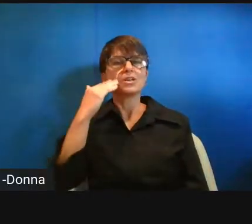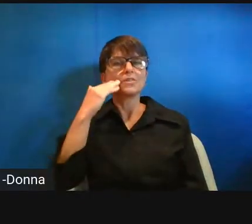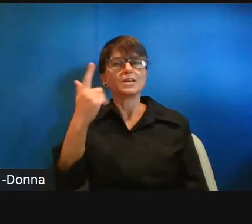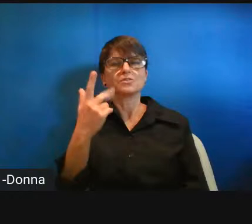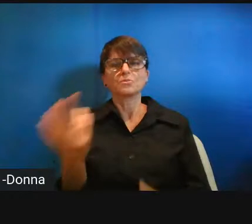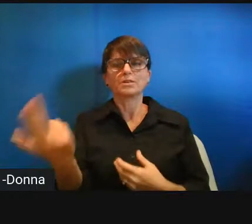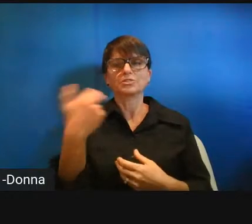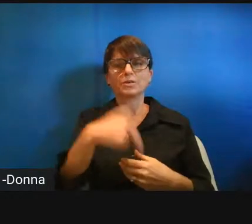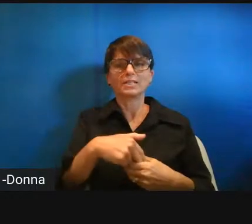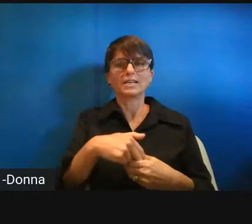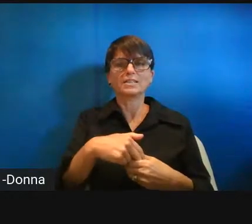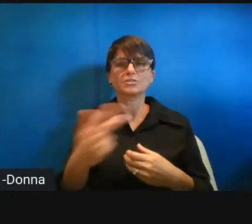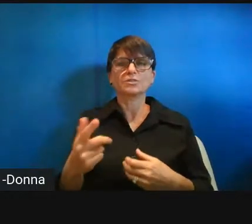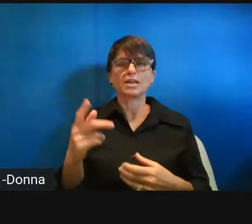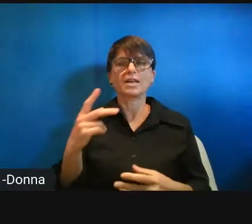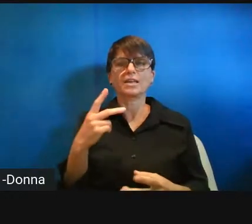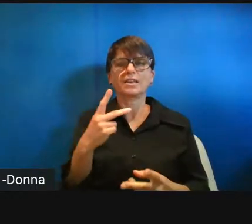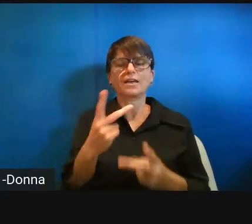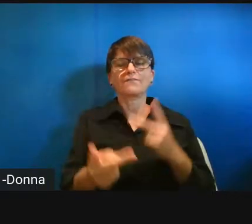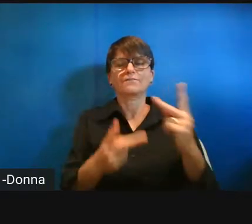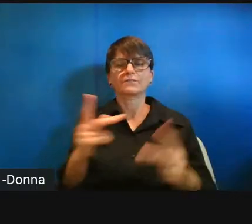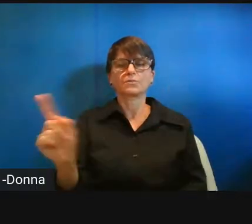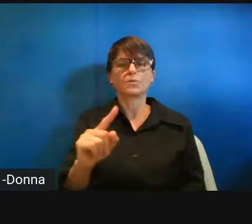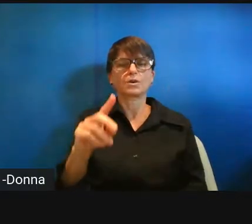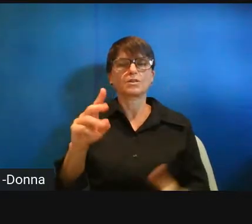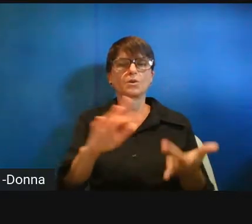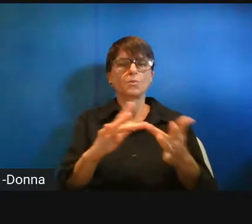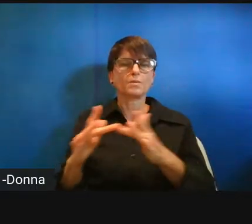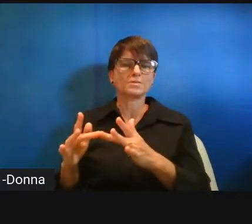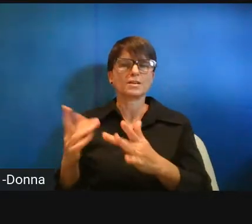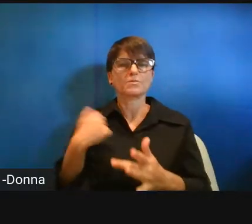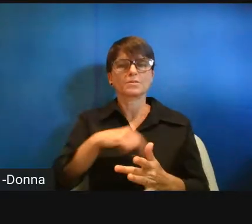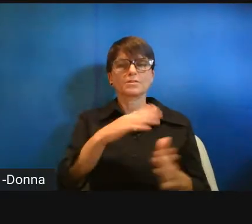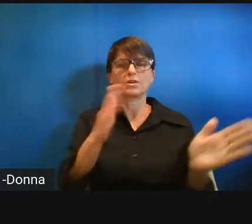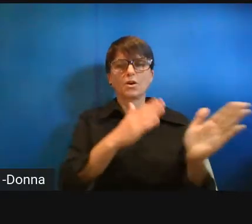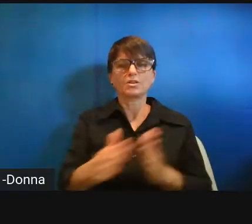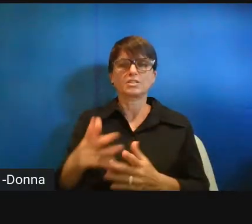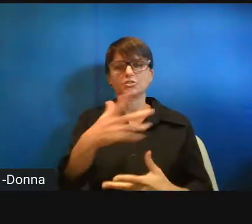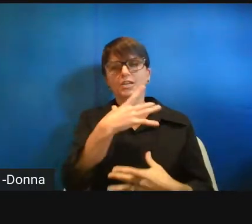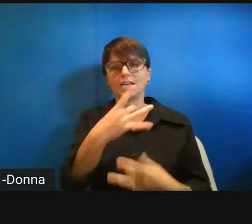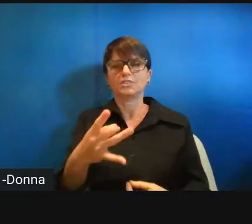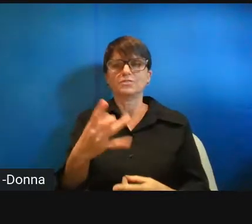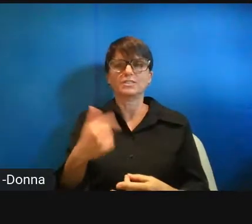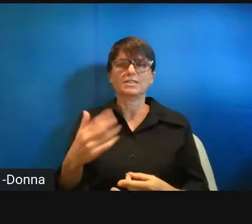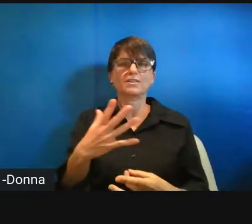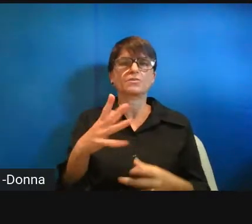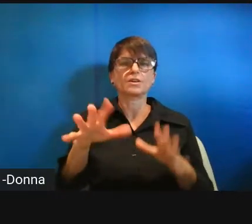If you think you may be interested, please fill out that form. Thank you again for joining us for WordPress Accessibility day